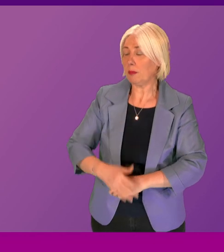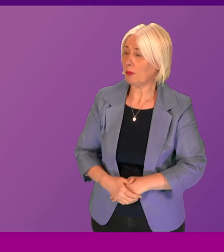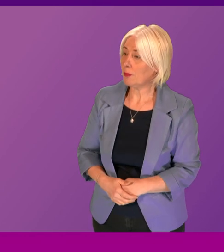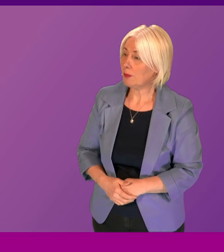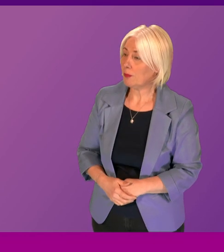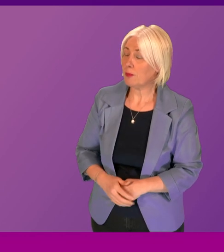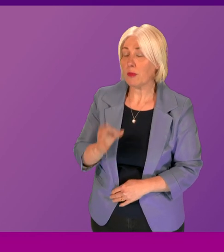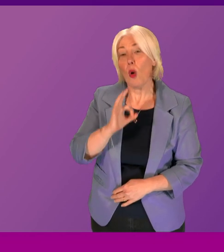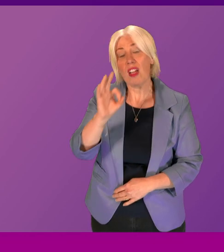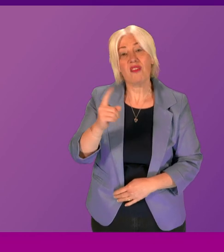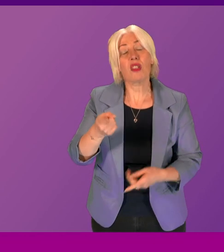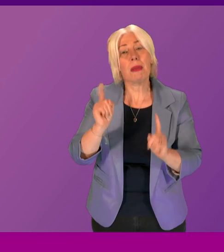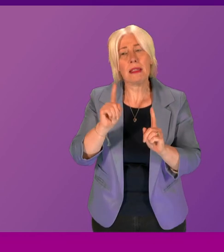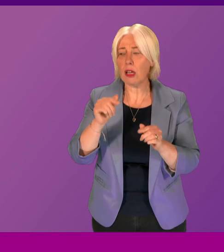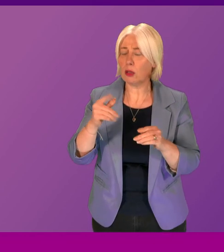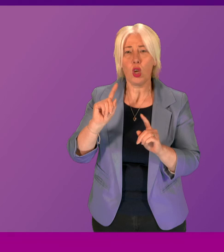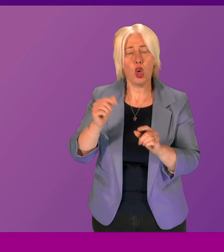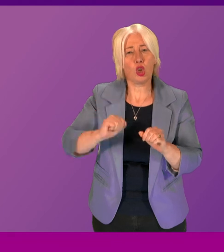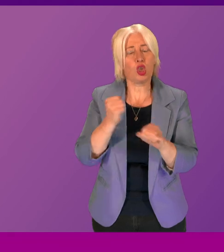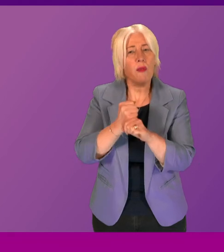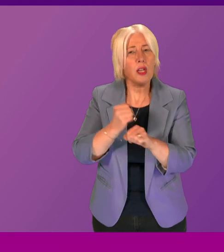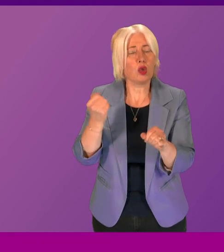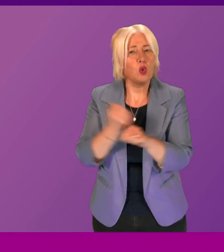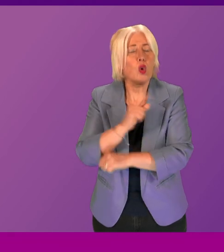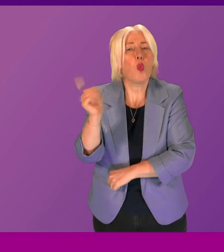To ask the First Minister what action the Scottish Government is taking to reduce waiting